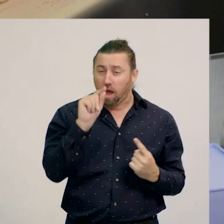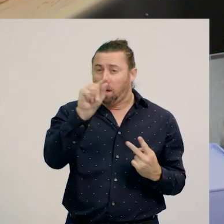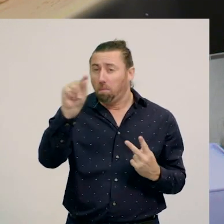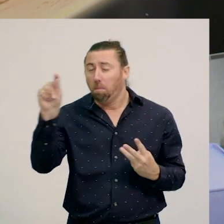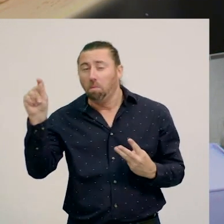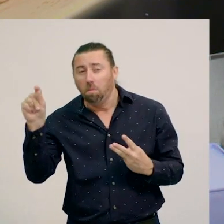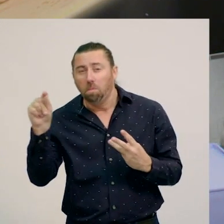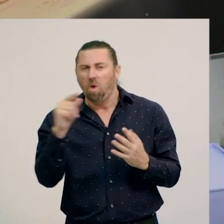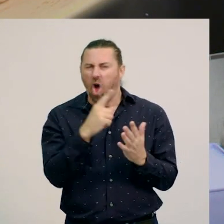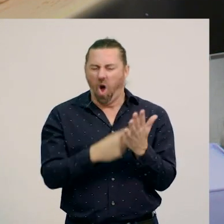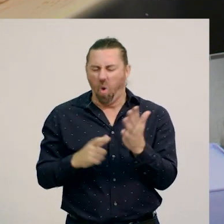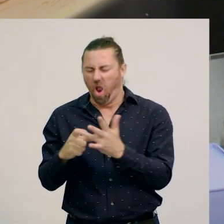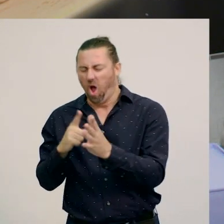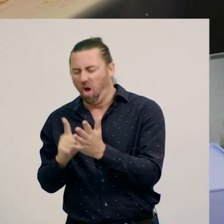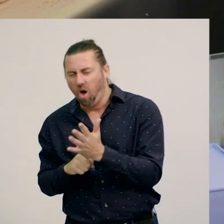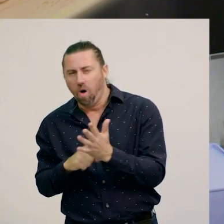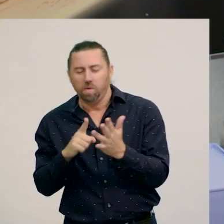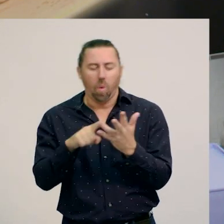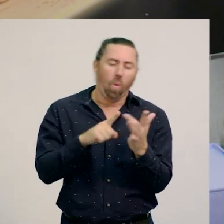other than coal, oil, or natural gas,